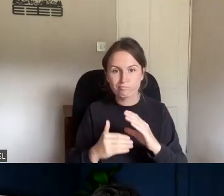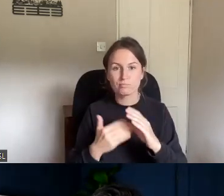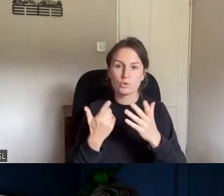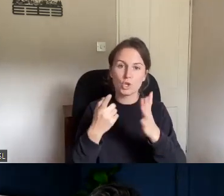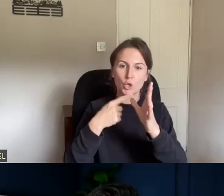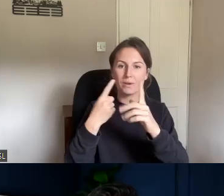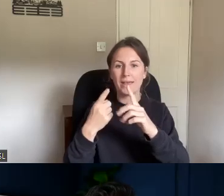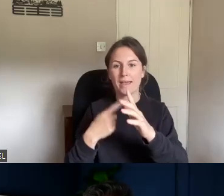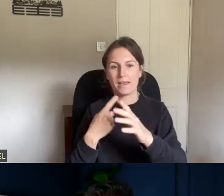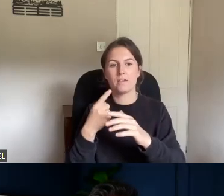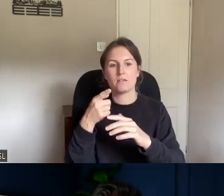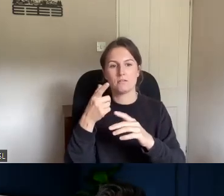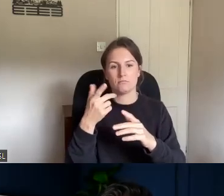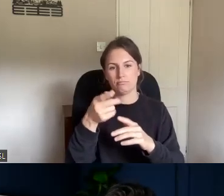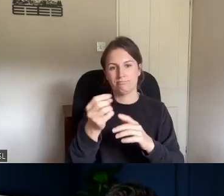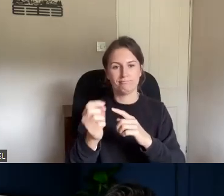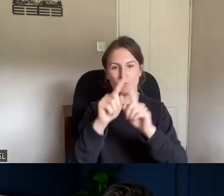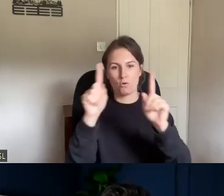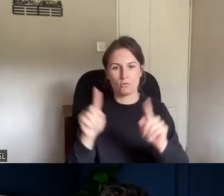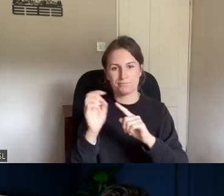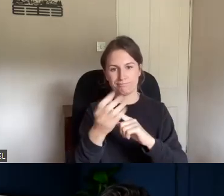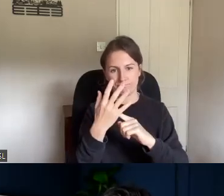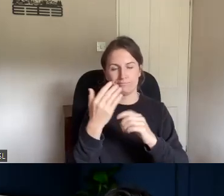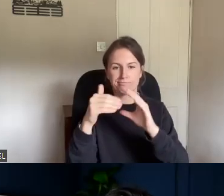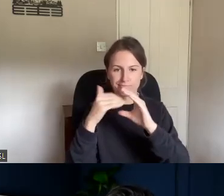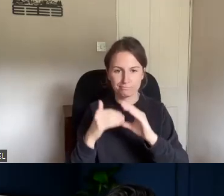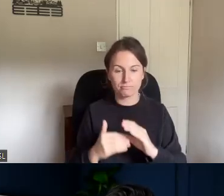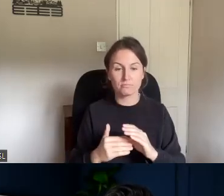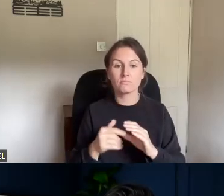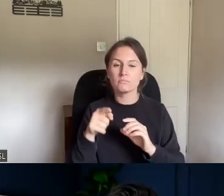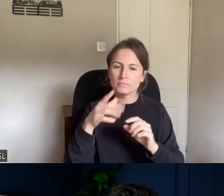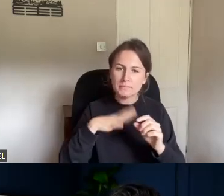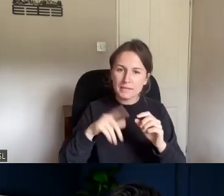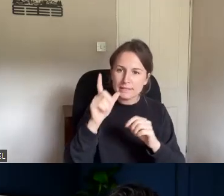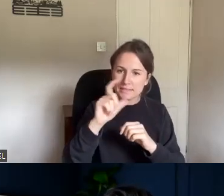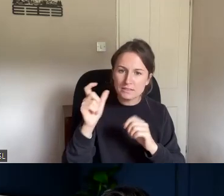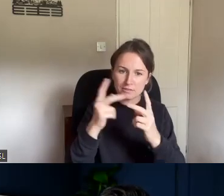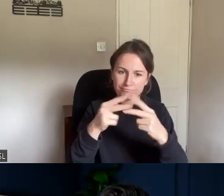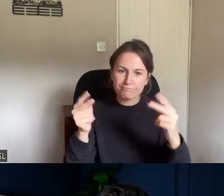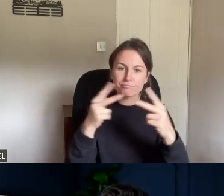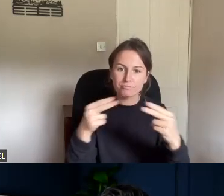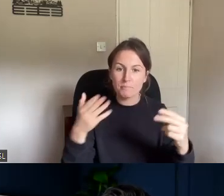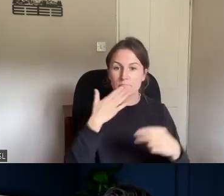which we'll talk about in a second. If you'd like to use closed captions, there is a CC button at the bottom of the screen